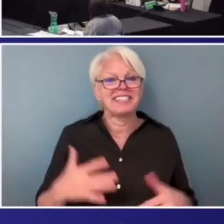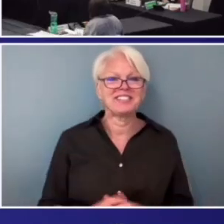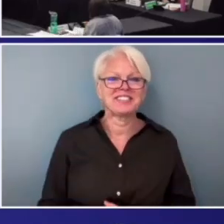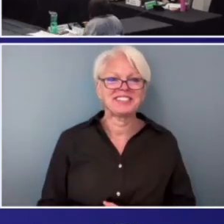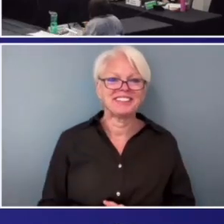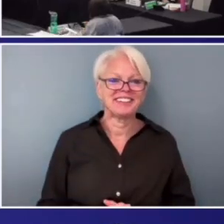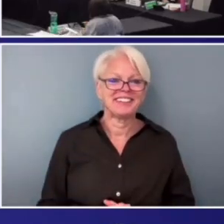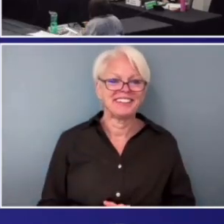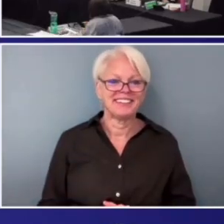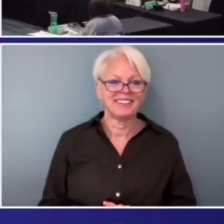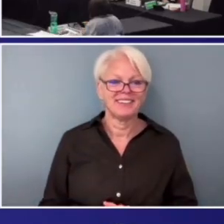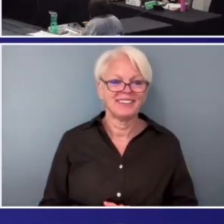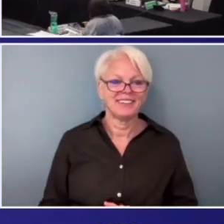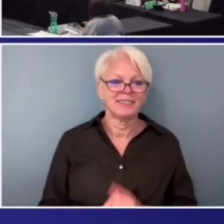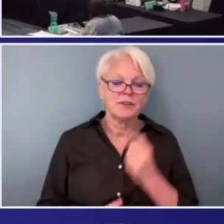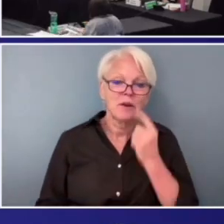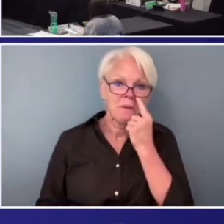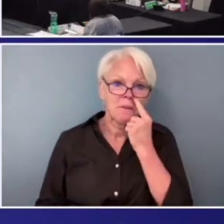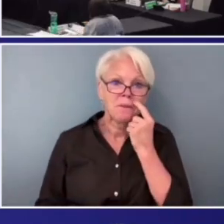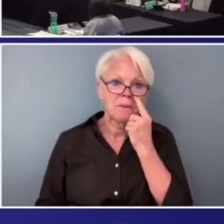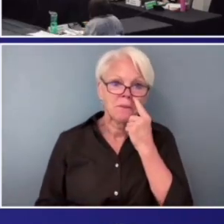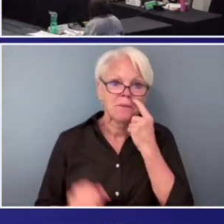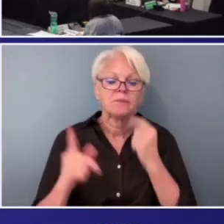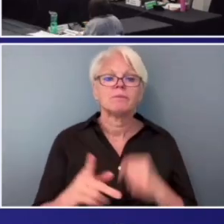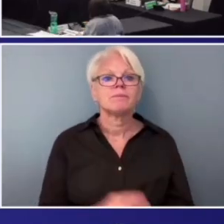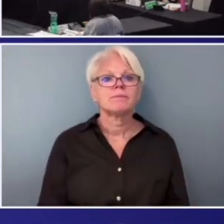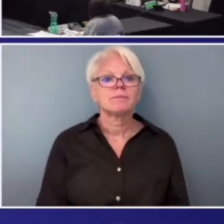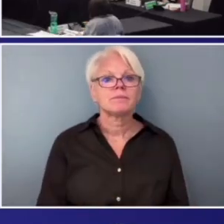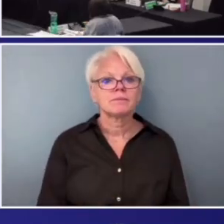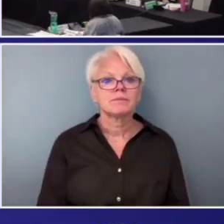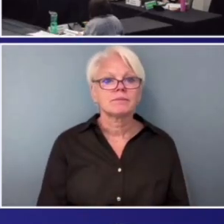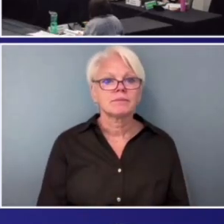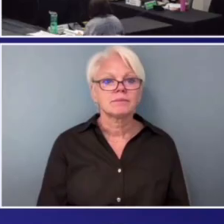Alright. Okay, so let's go back to 208.